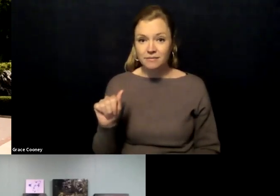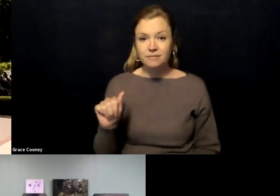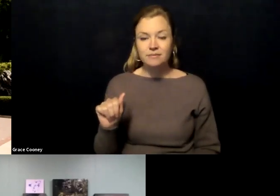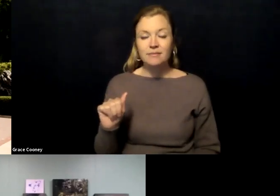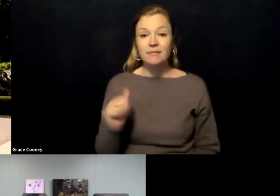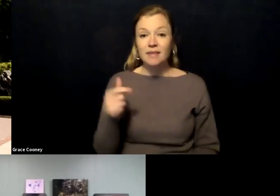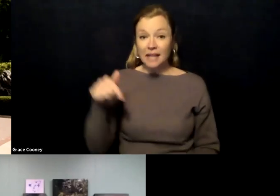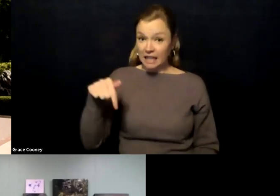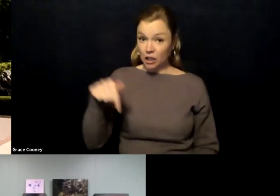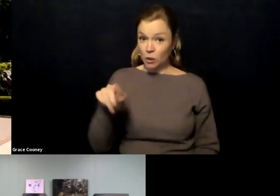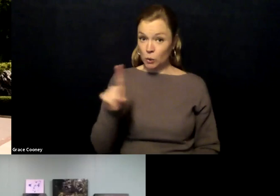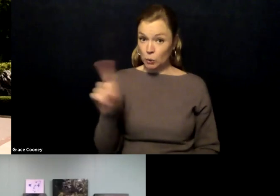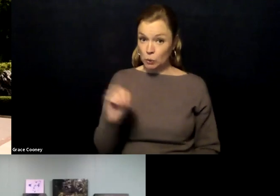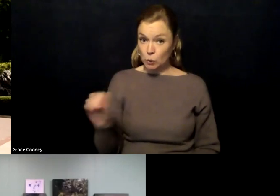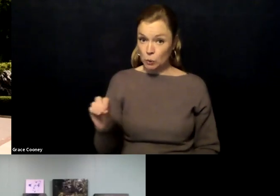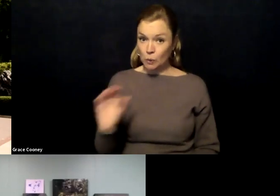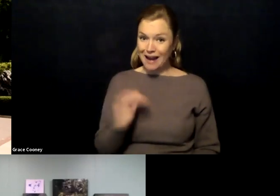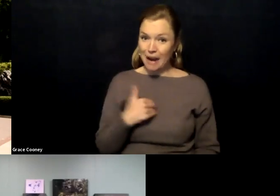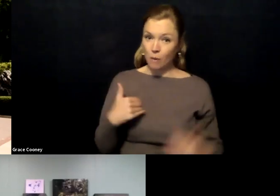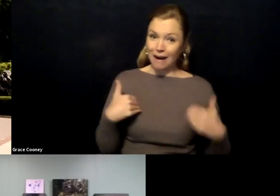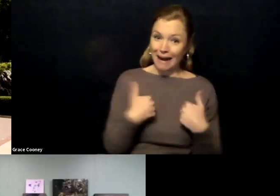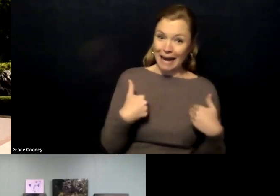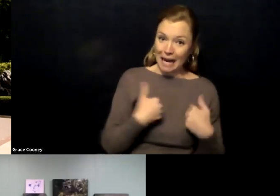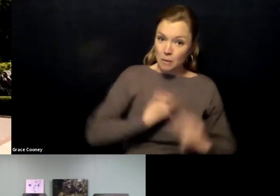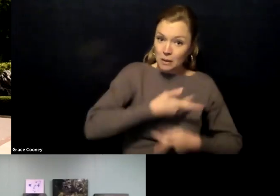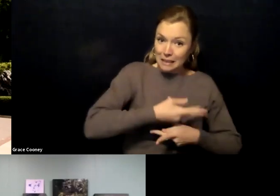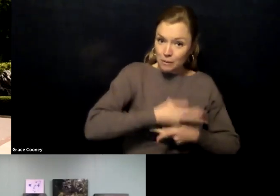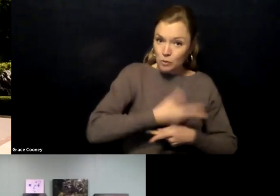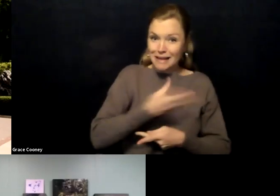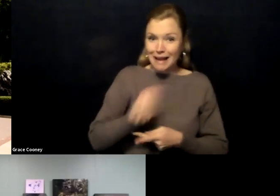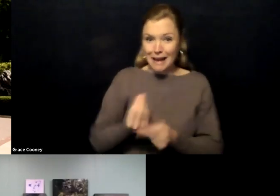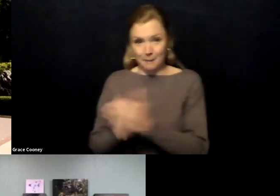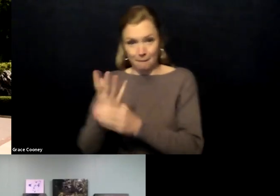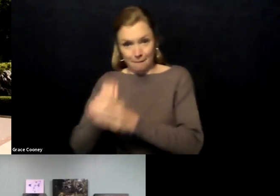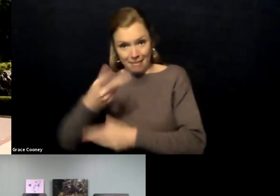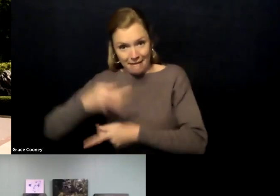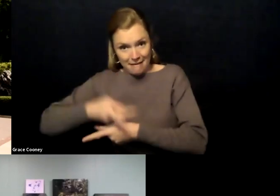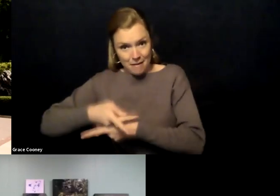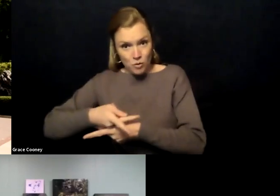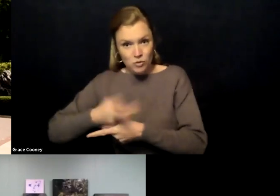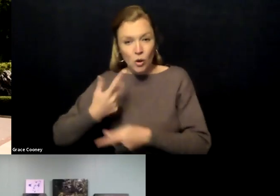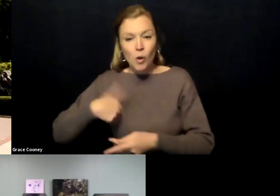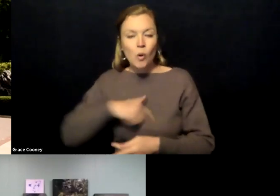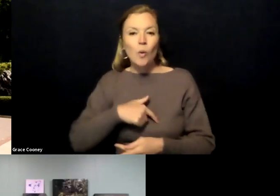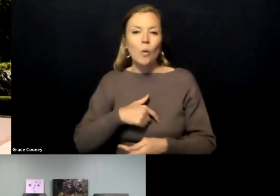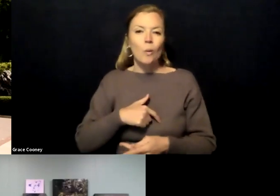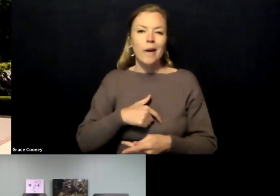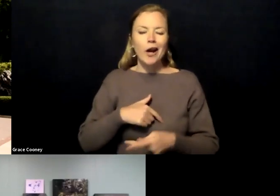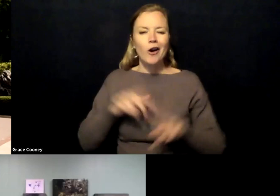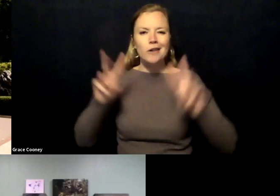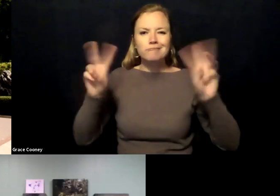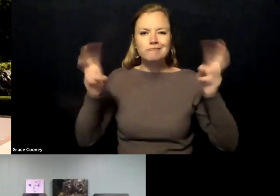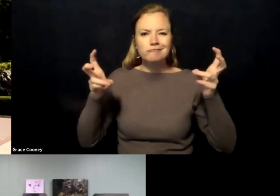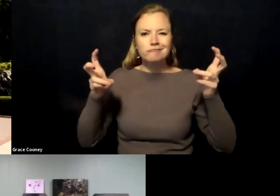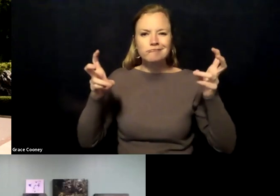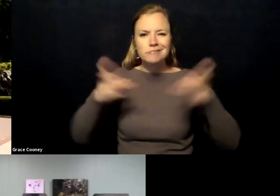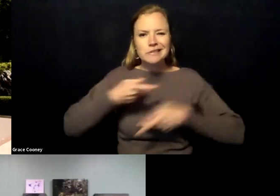and our horticulture staff... we're all under the umbrella of living collections. So just like the